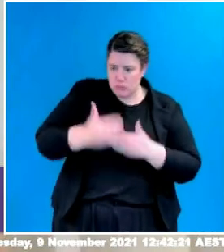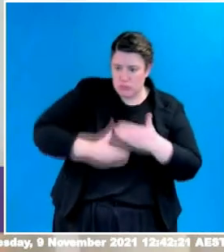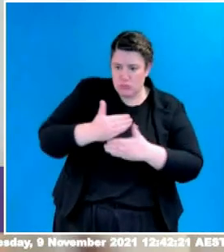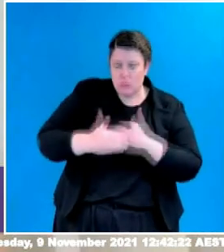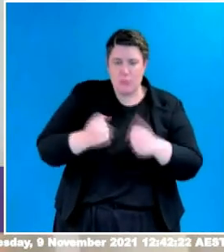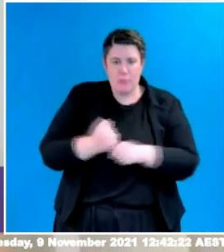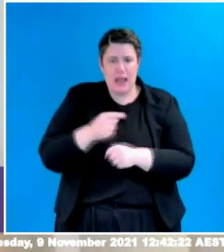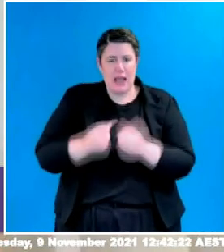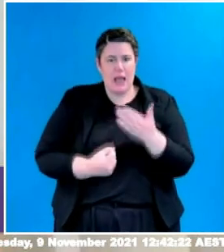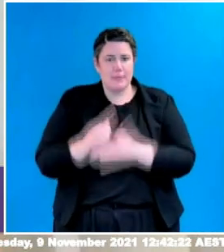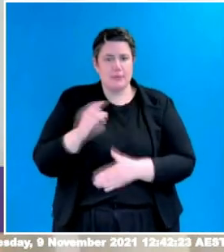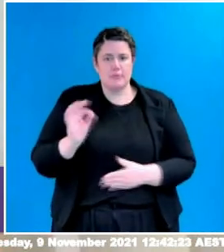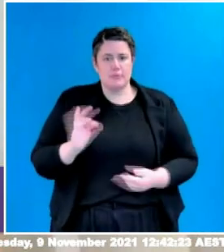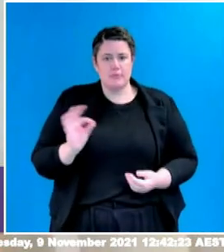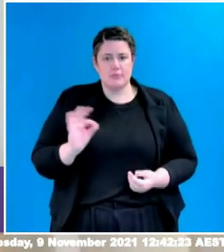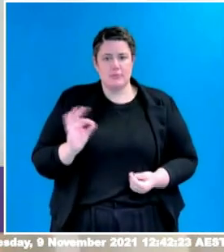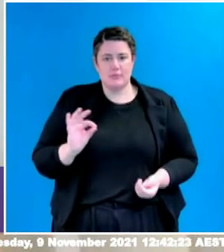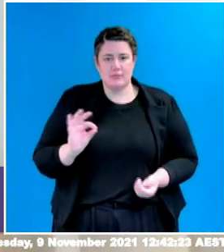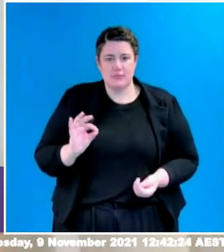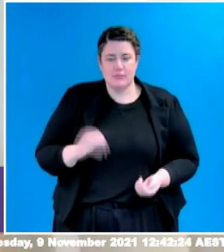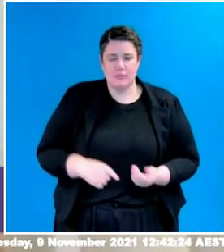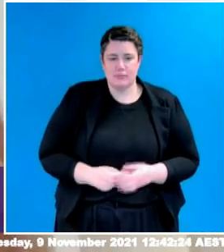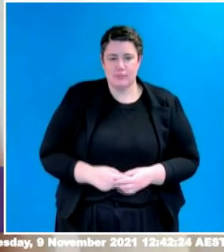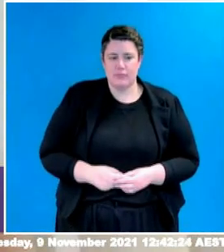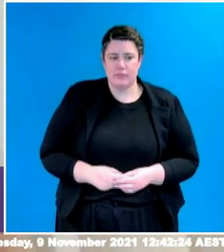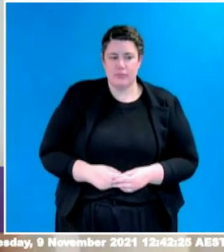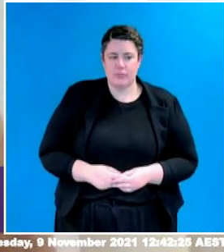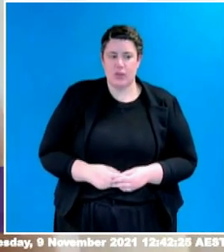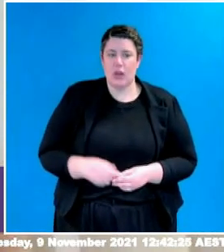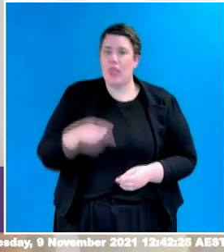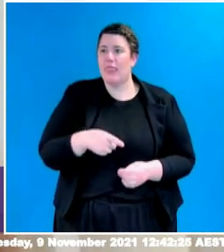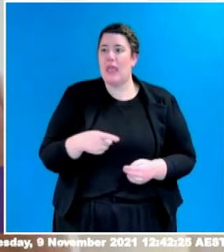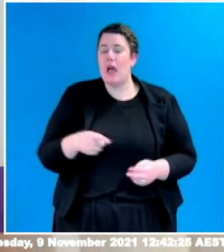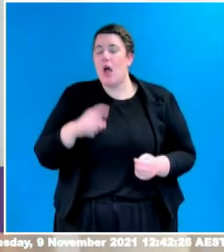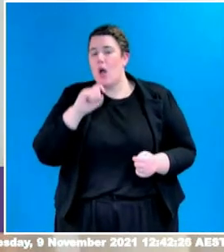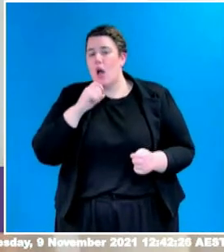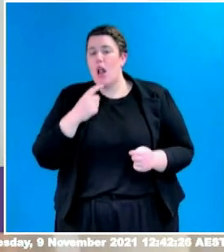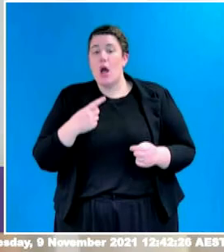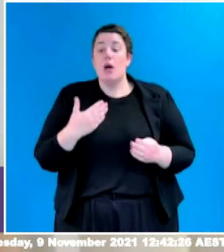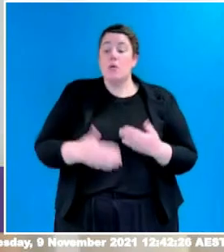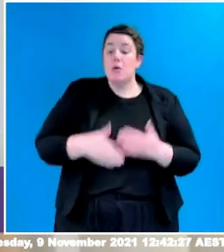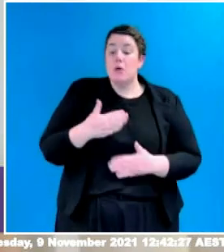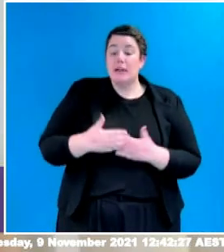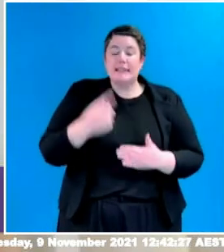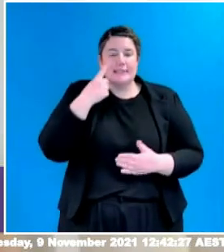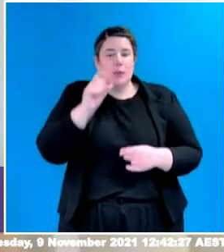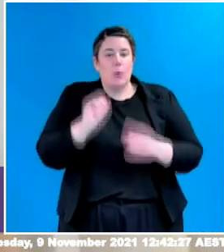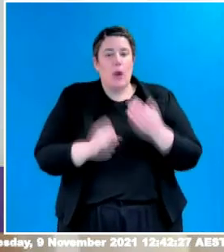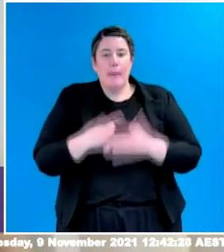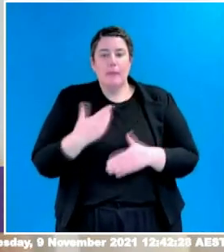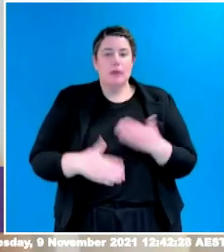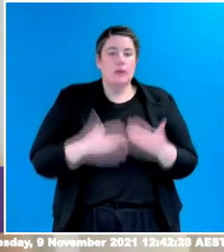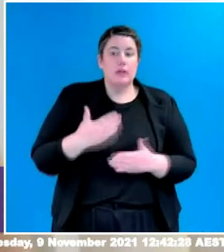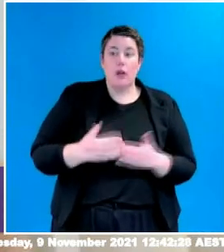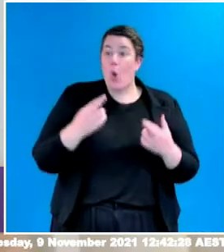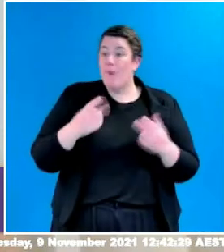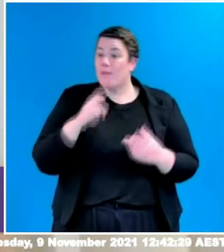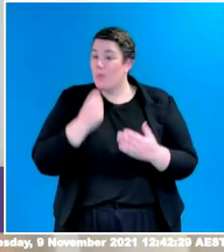They seem to be working on an organic "let's hope and pray" kind of option, as